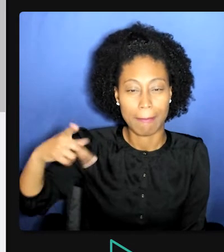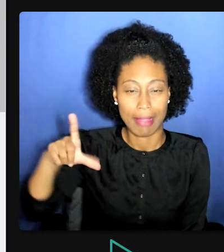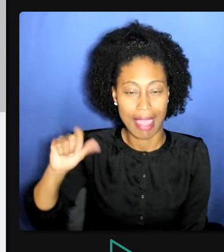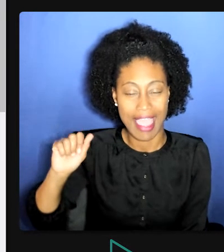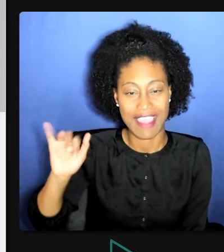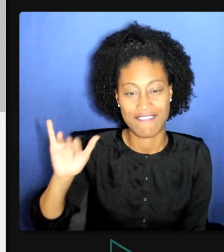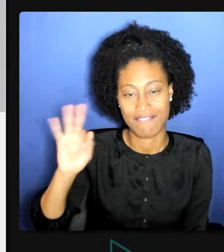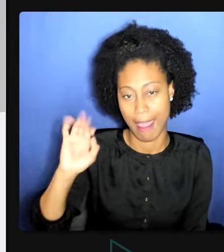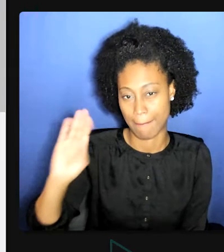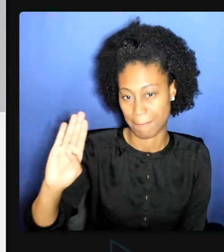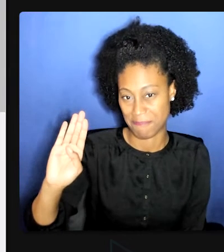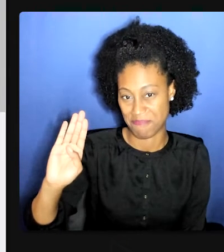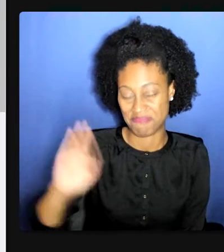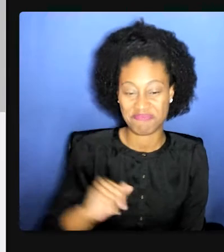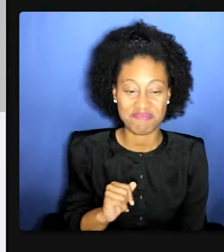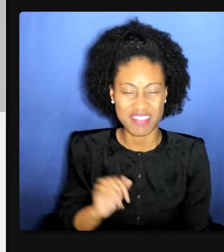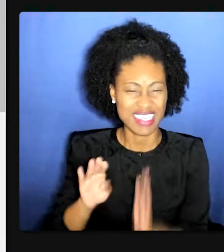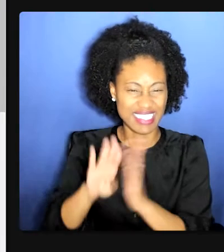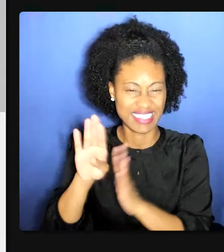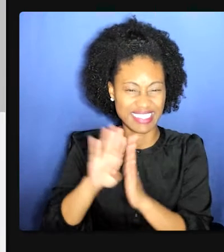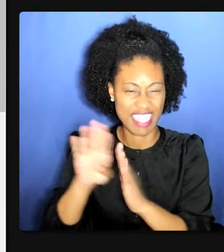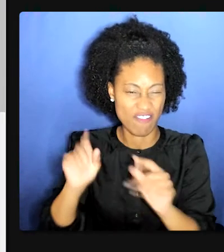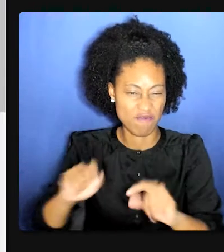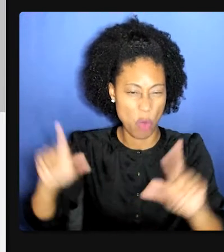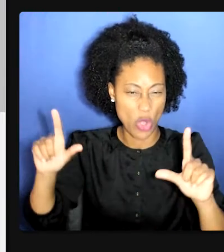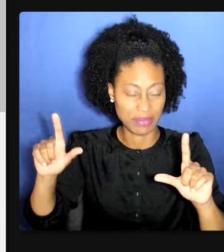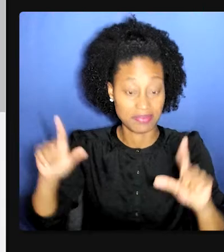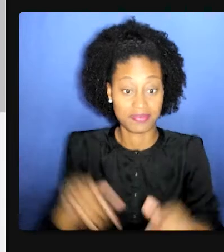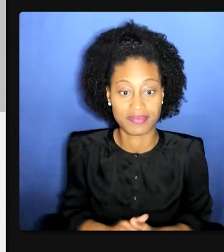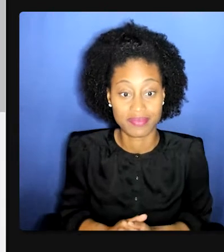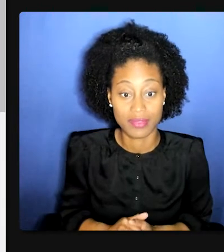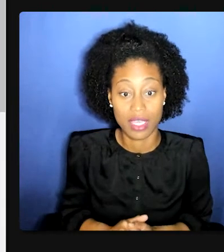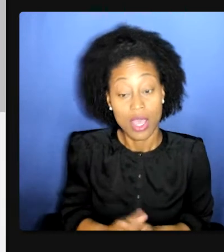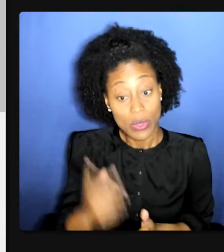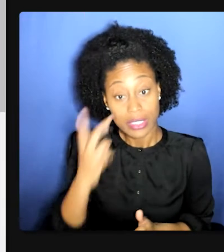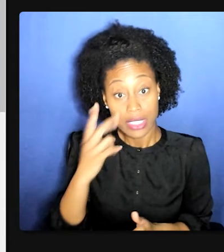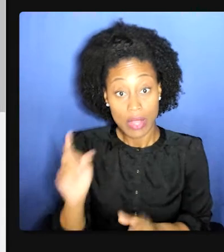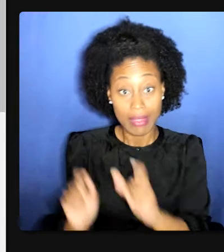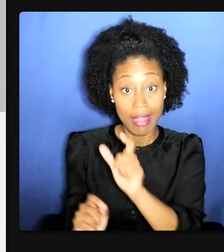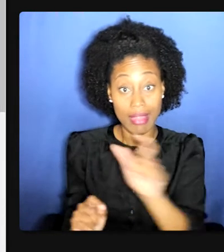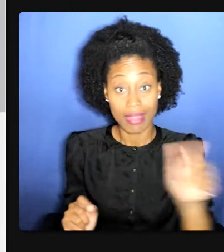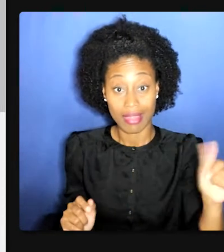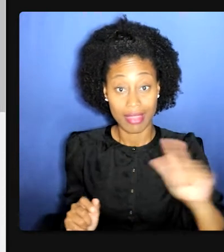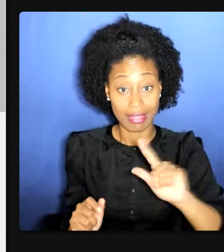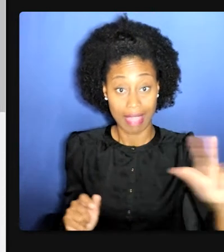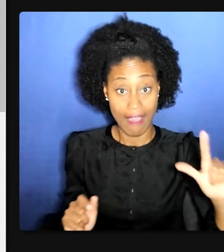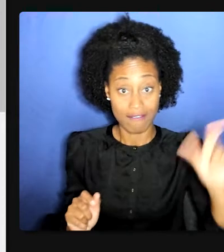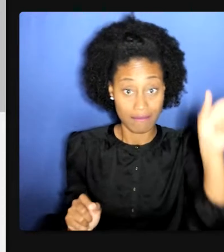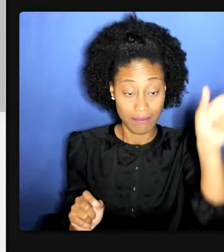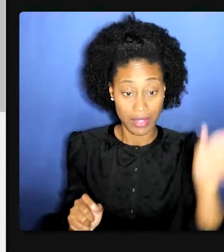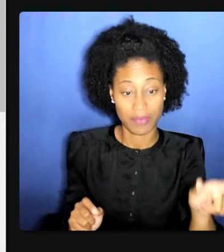As we navigate into the title, what you see on the left navigations are set of services of PlayFab